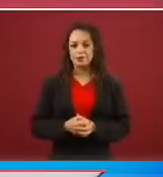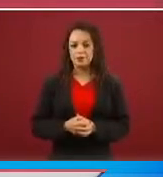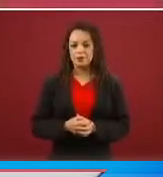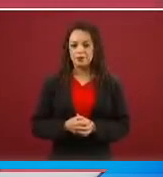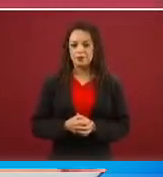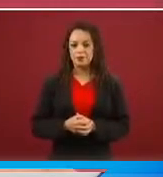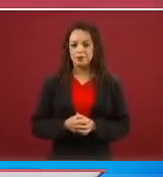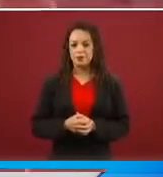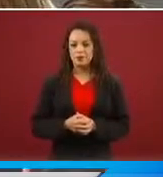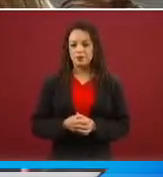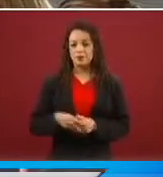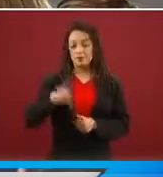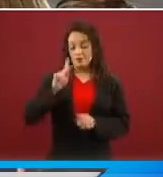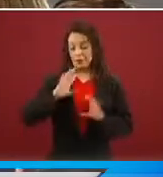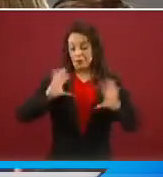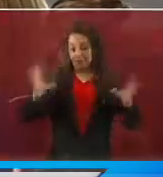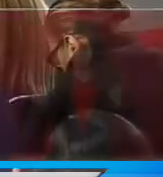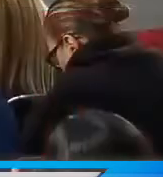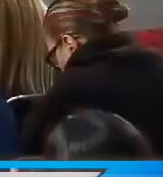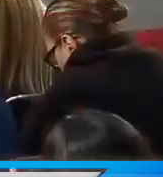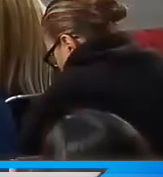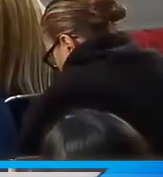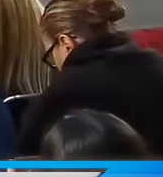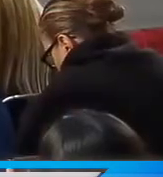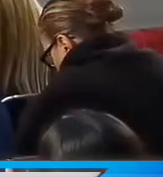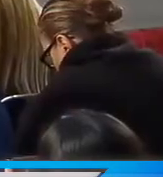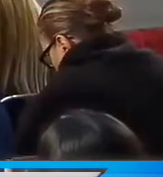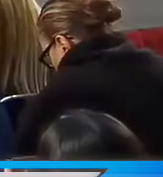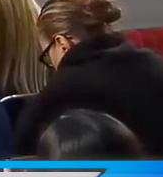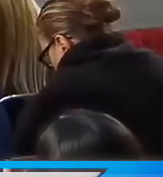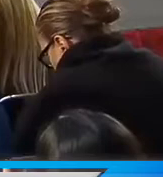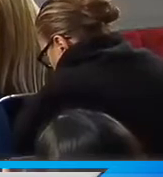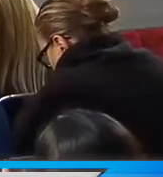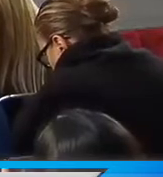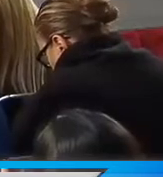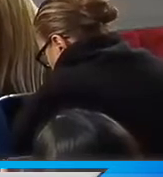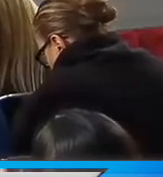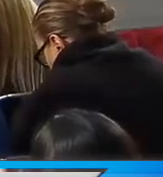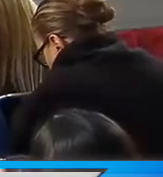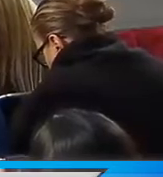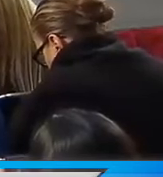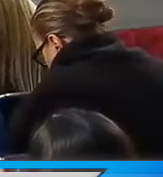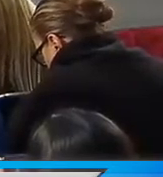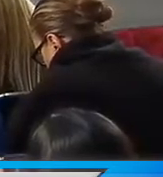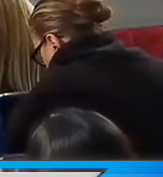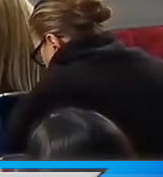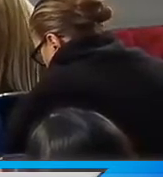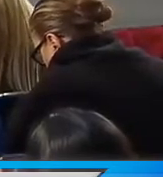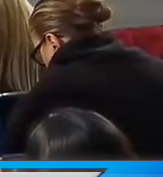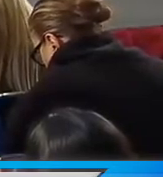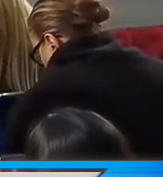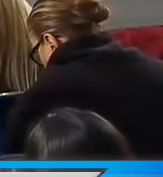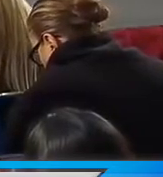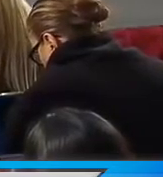for the management of the Mortgage Mobility Program known as CAMBIAVIT for the current one was agreed Oaxaca Governor Alejandro Murat